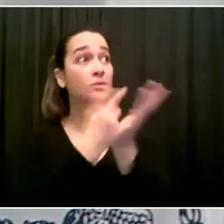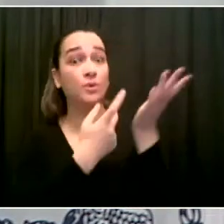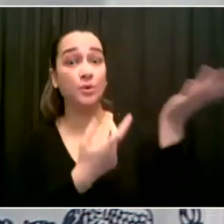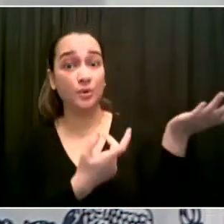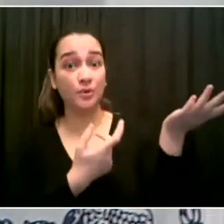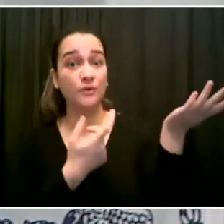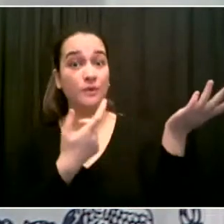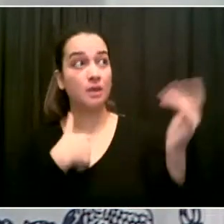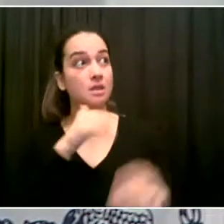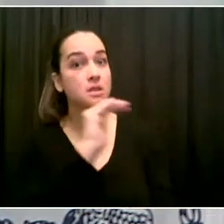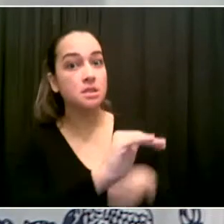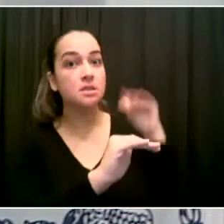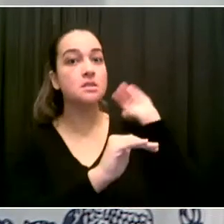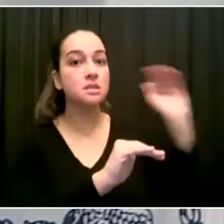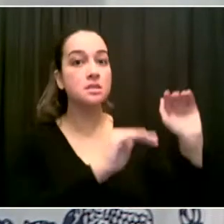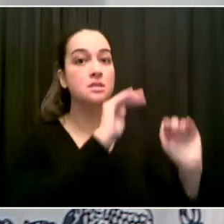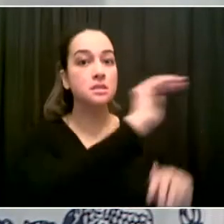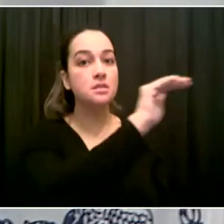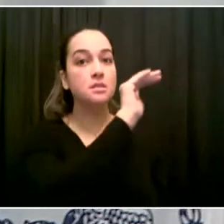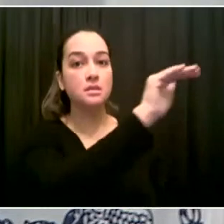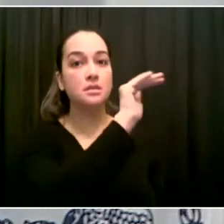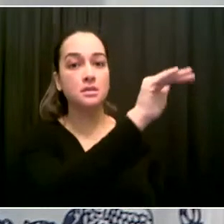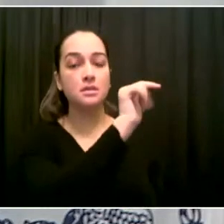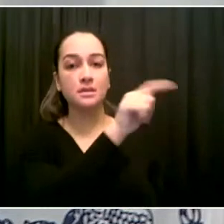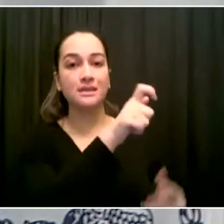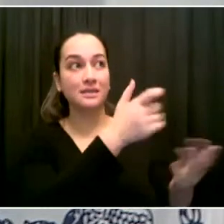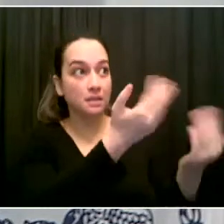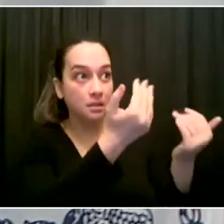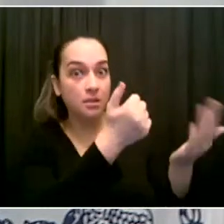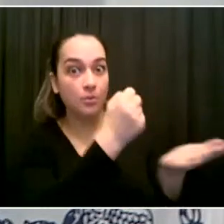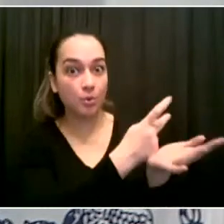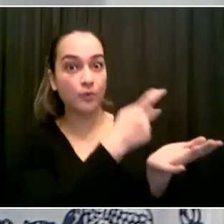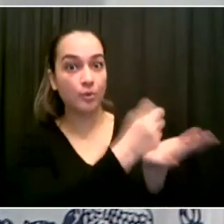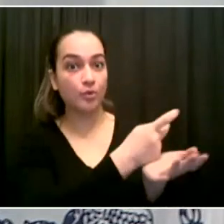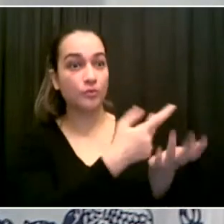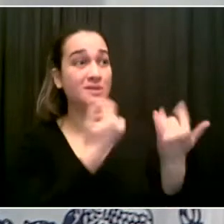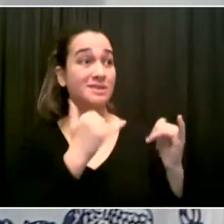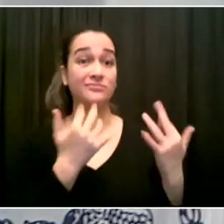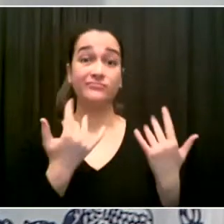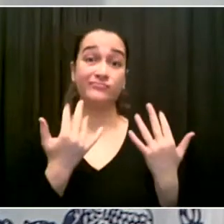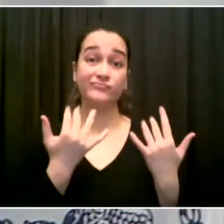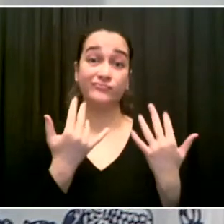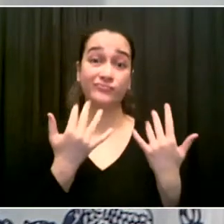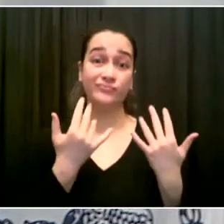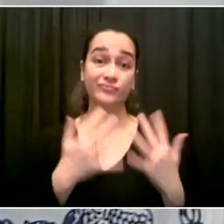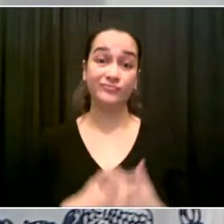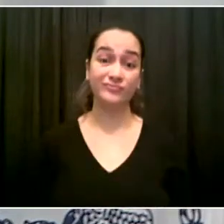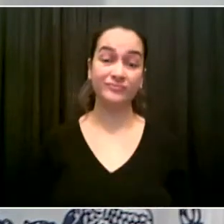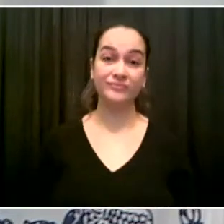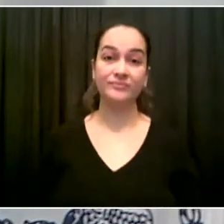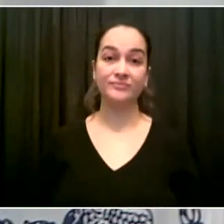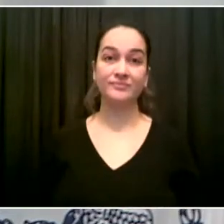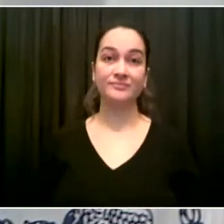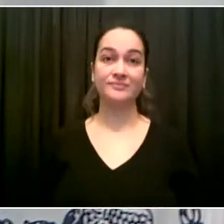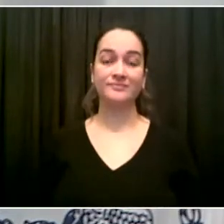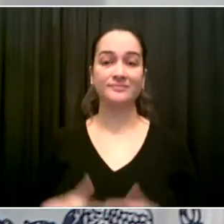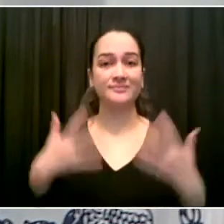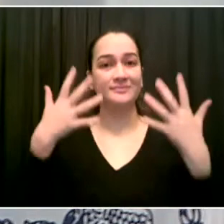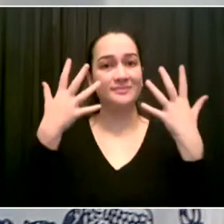TO SERVE IN